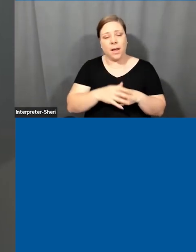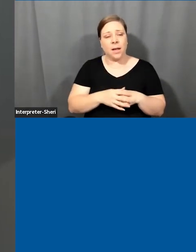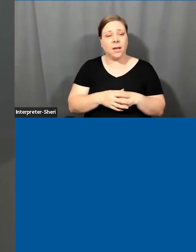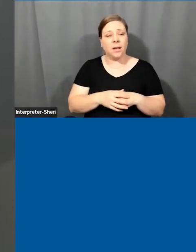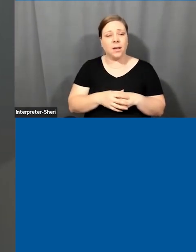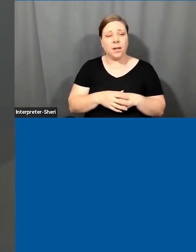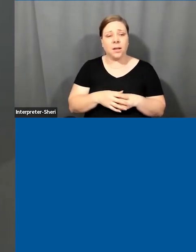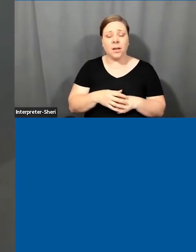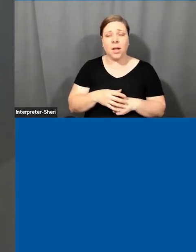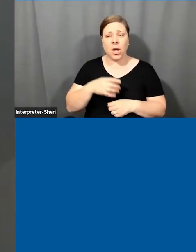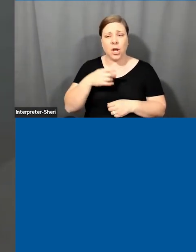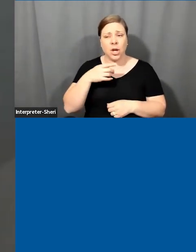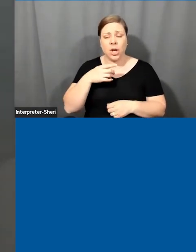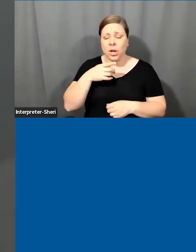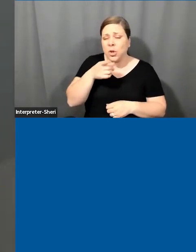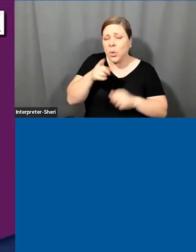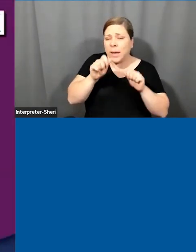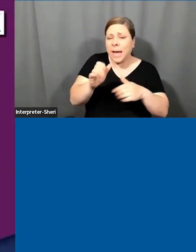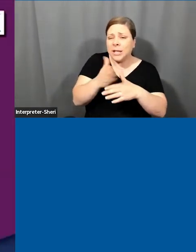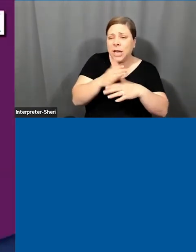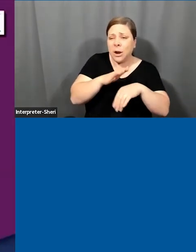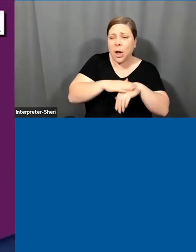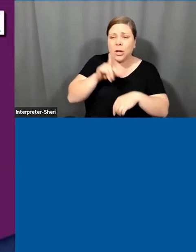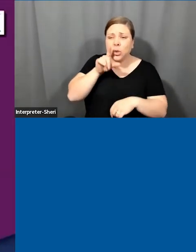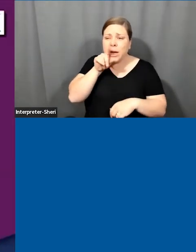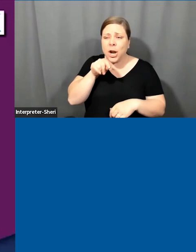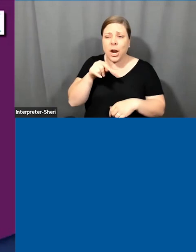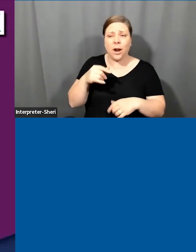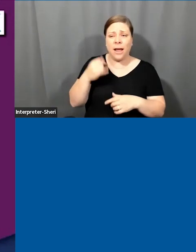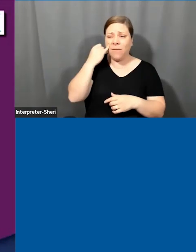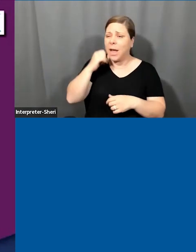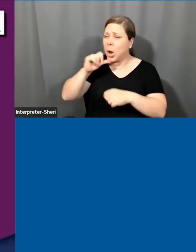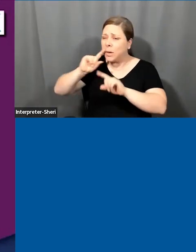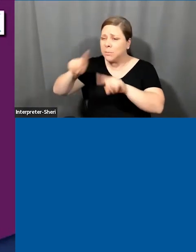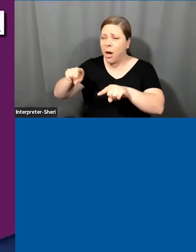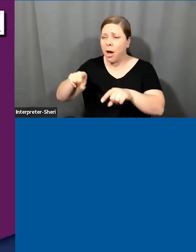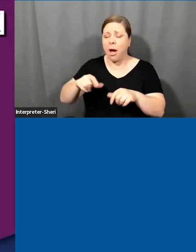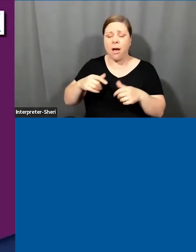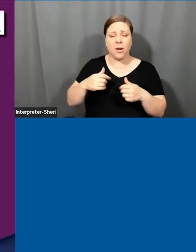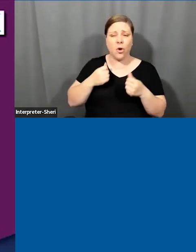you know, shame them, I don't care. Yeah, no, that's great. Okay.